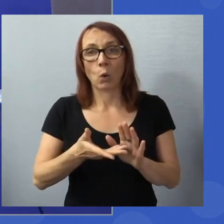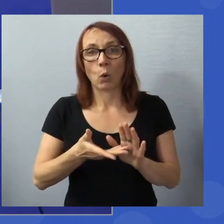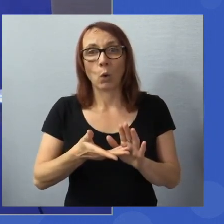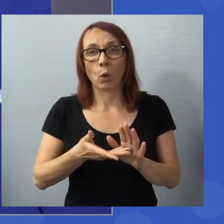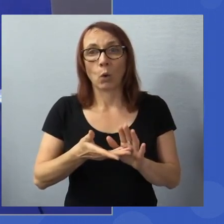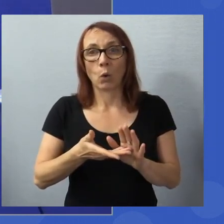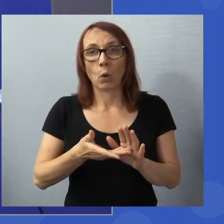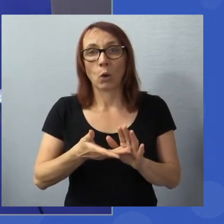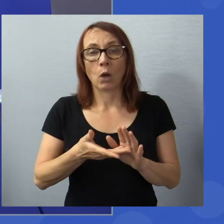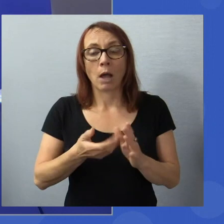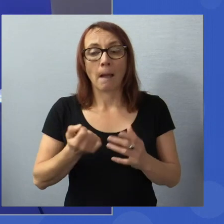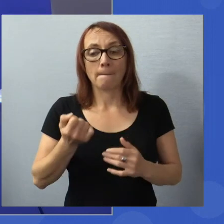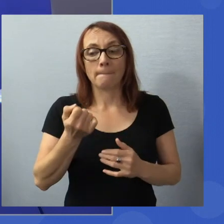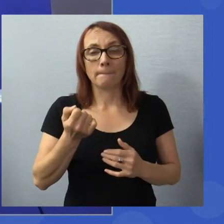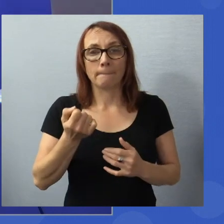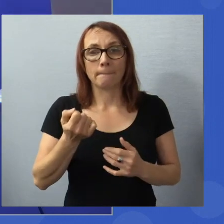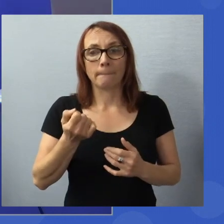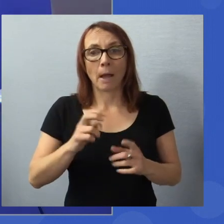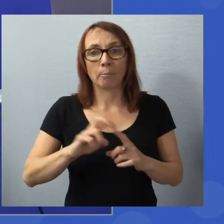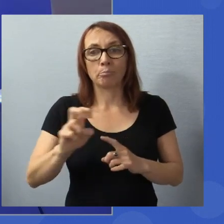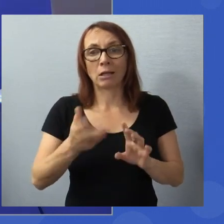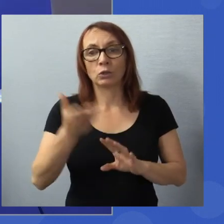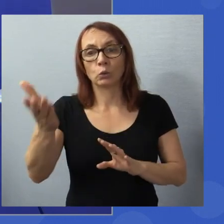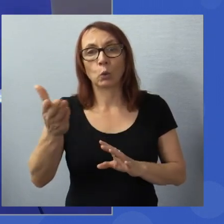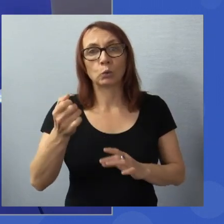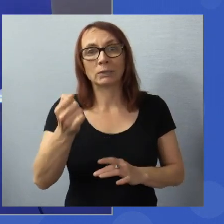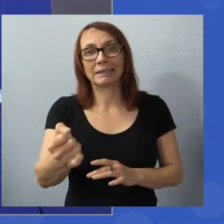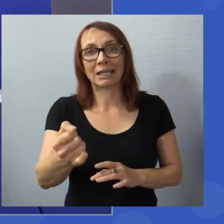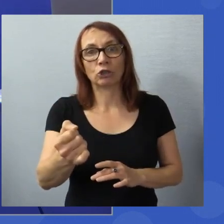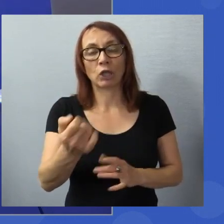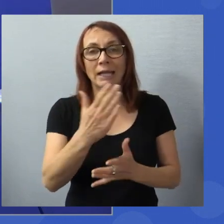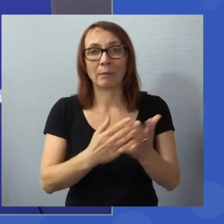that from outside after we conclude at 1:30 and if you've ordered a packed